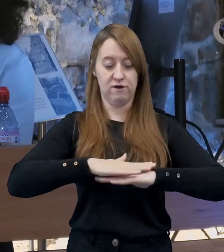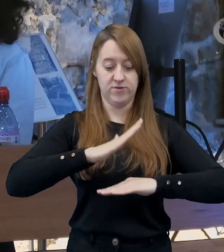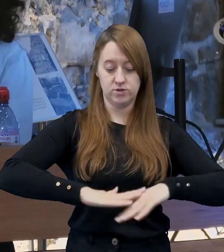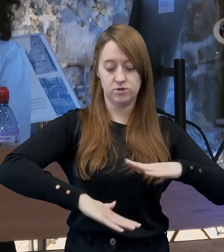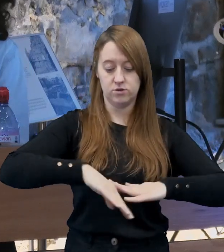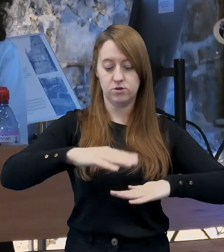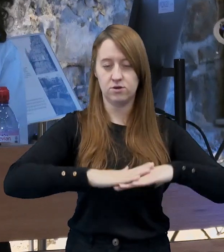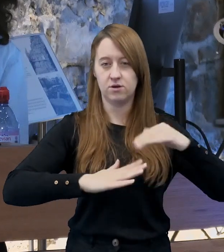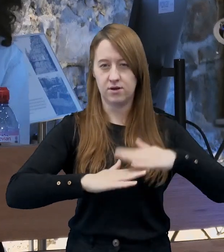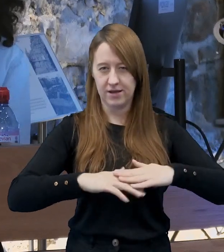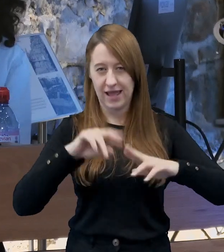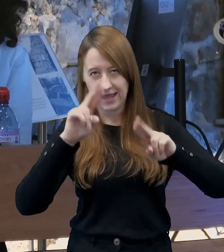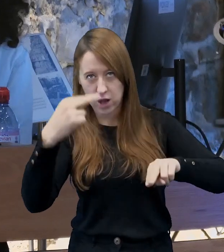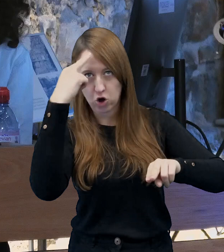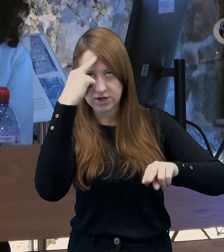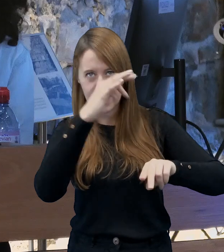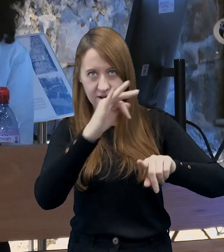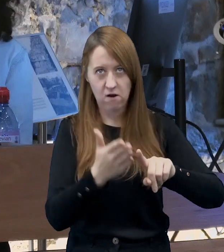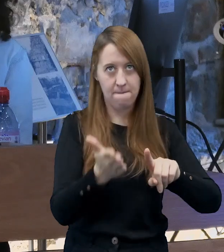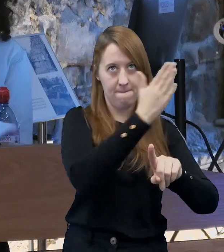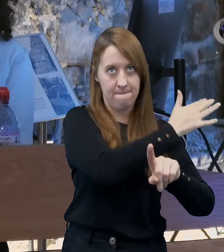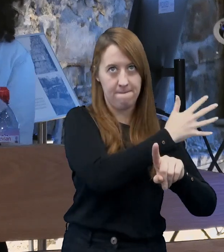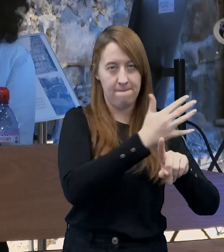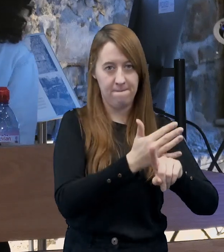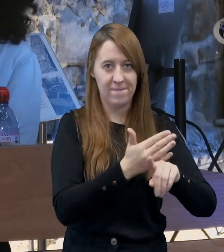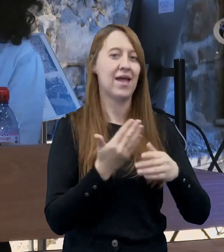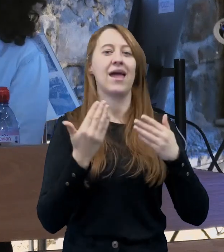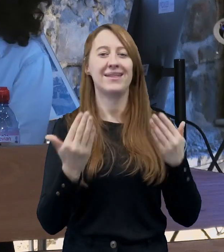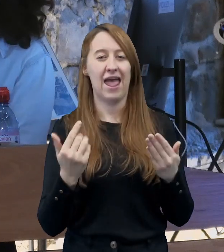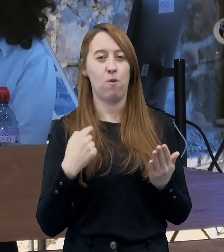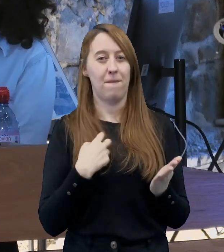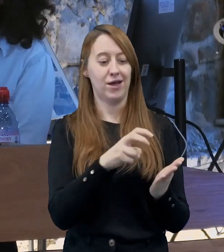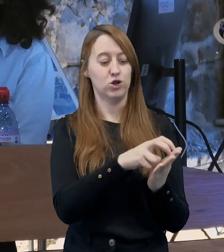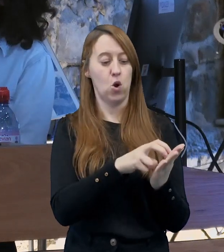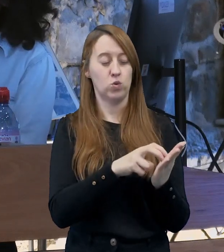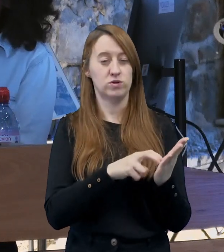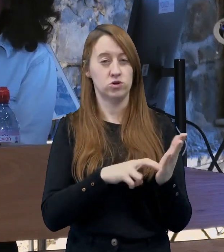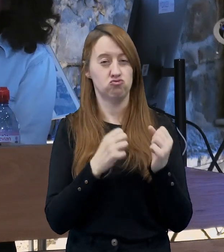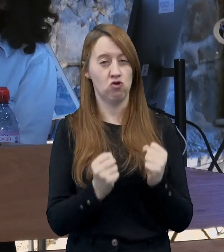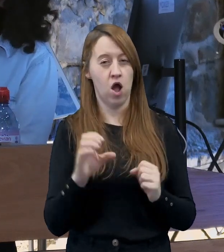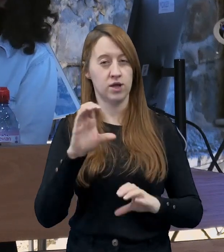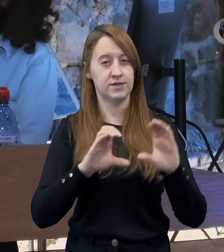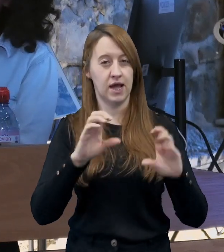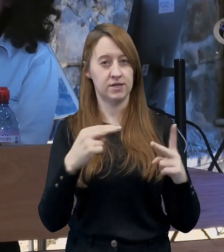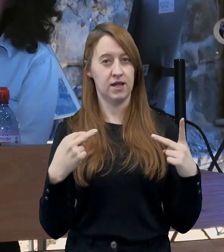And this is where I'm going to read from my notes because it gets all scientific and technical and I don't want to get it wrong.